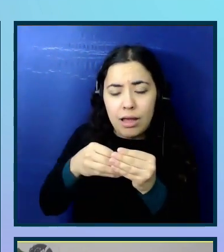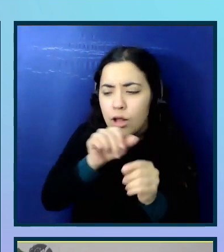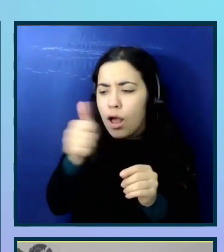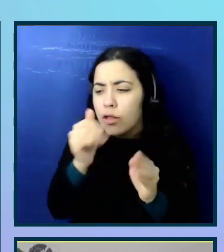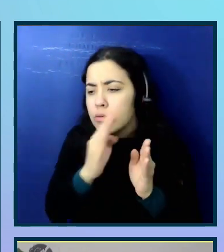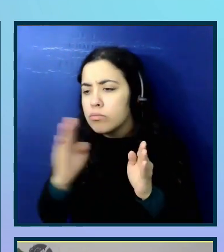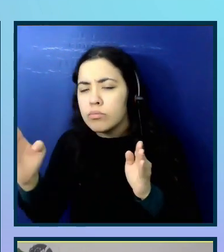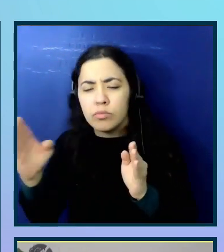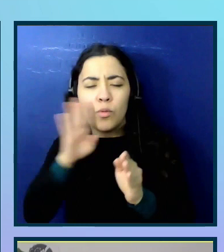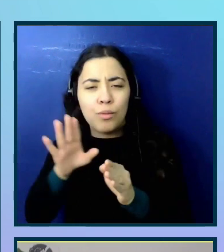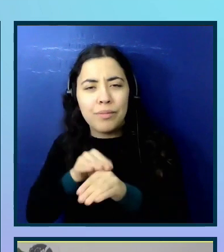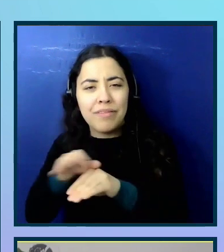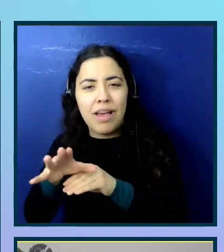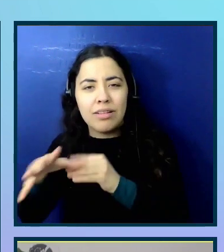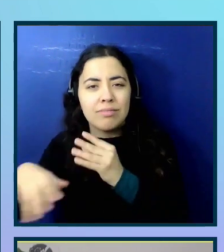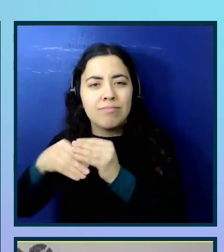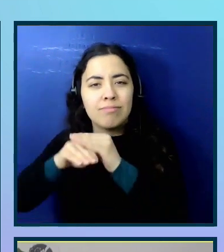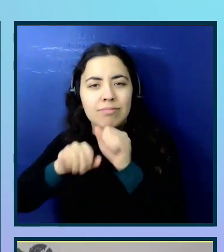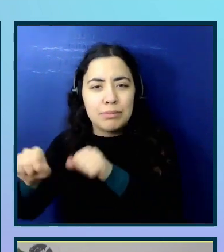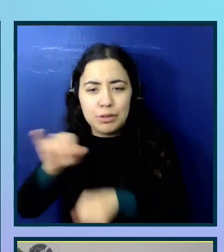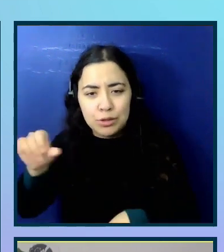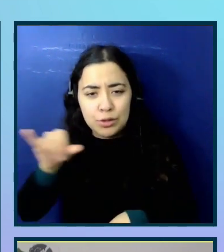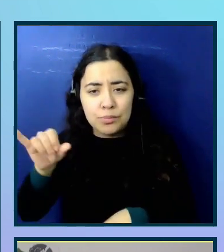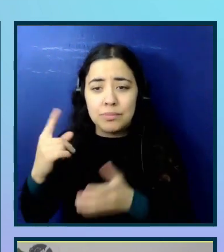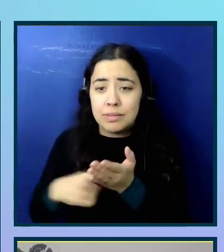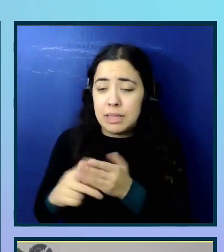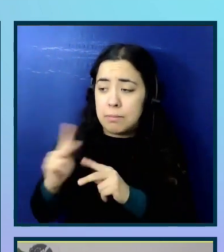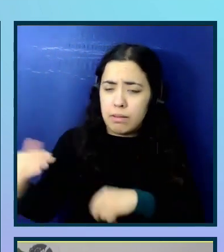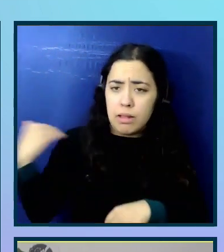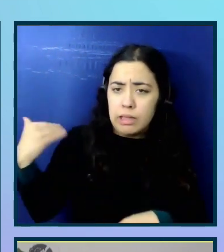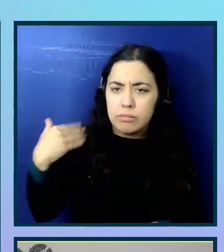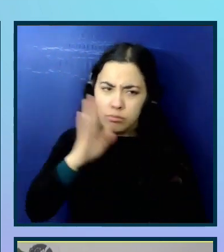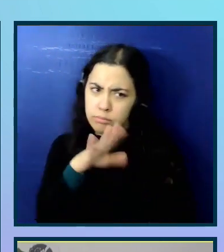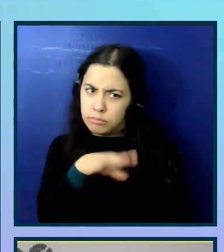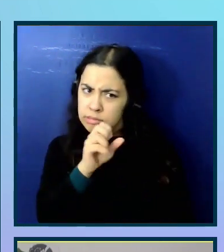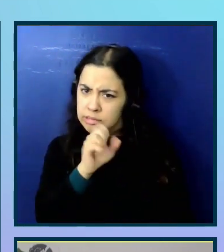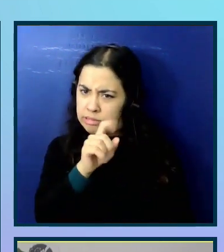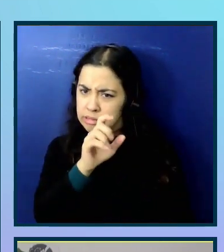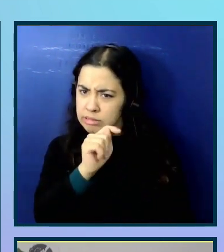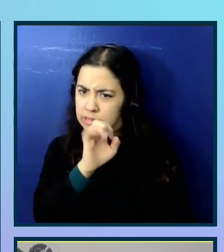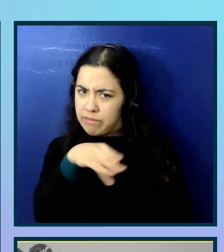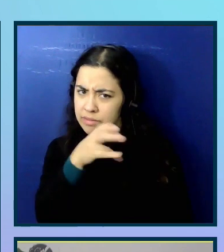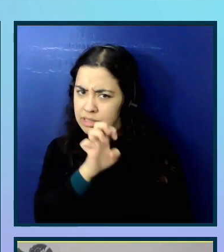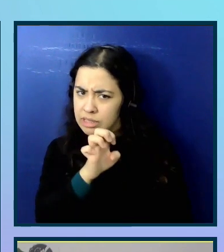My dev hold me accountable on that. Like really, sometime they will come to me and say, Stephanie, this is almost the same component as this one.